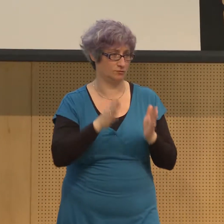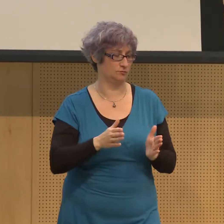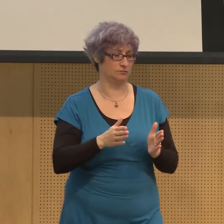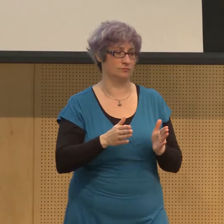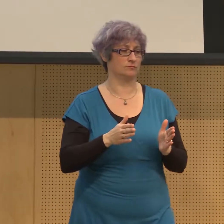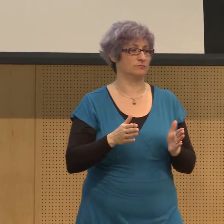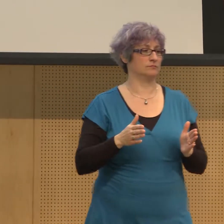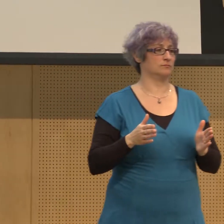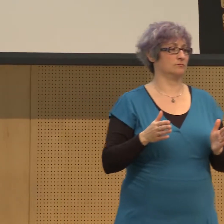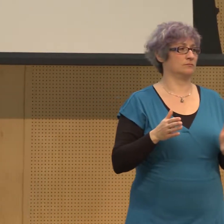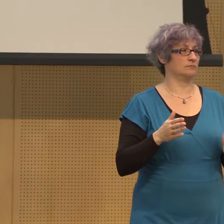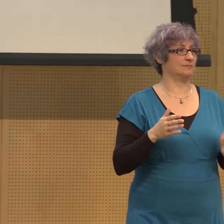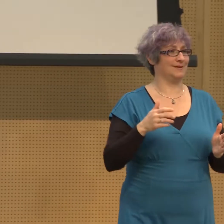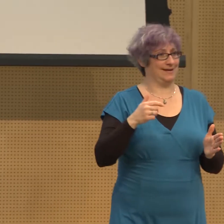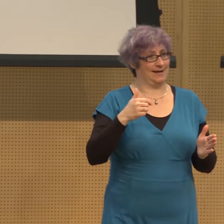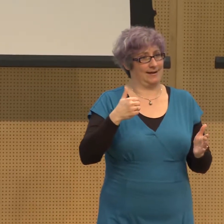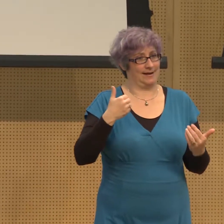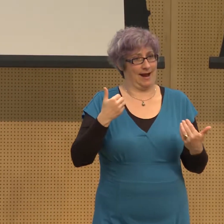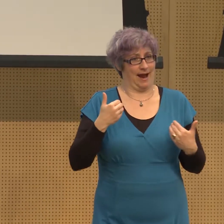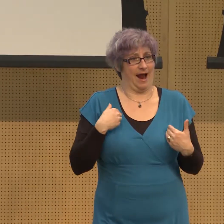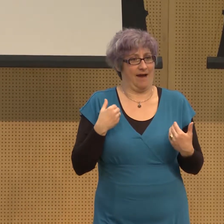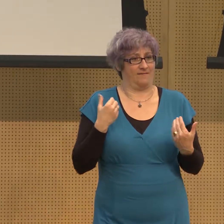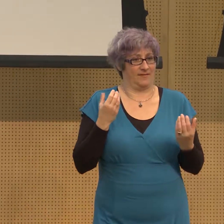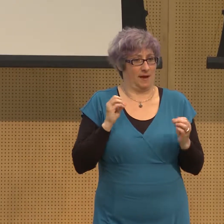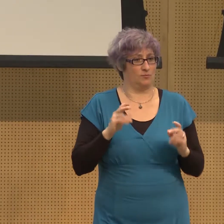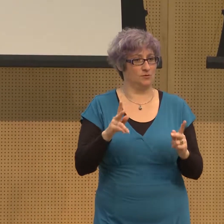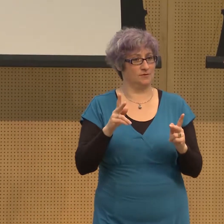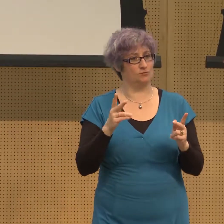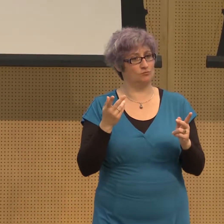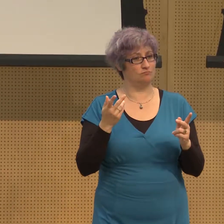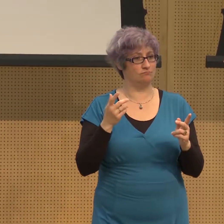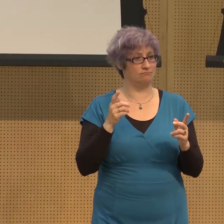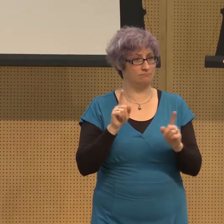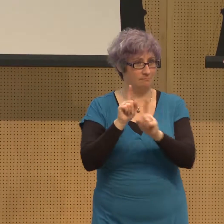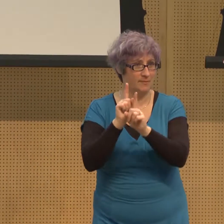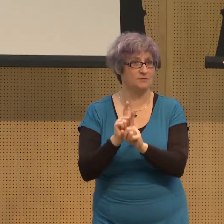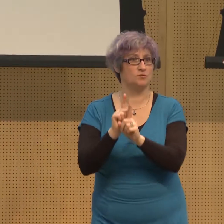about including deaf people in my research.